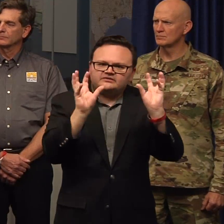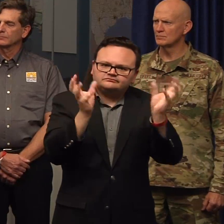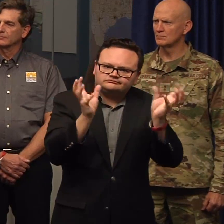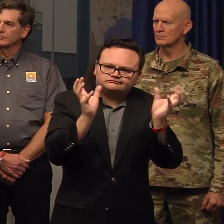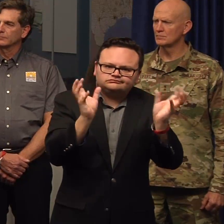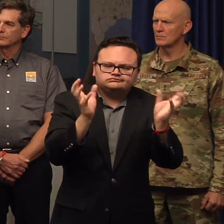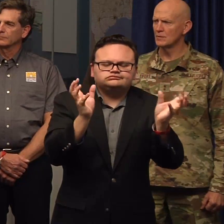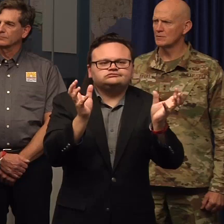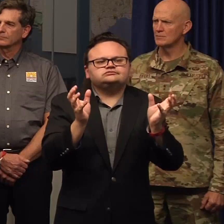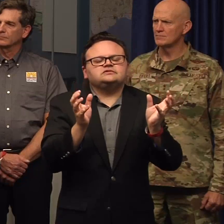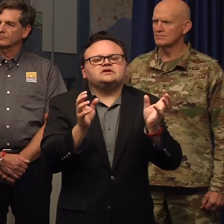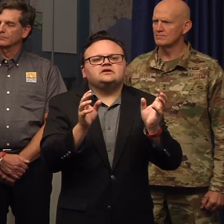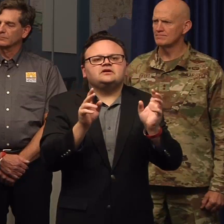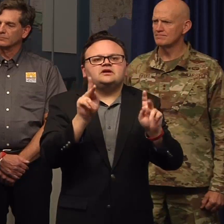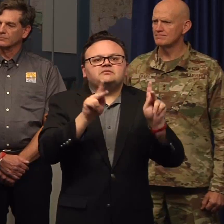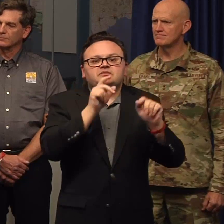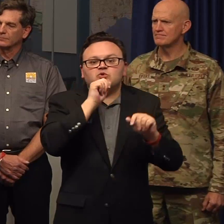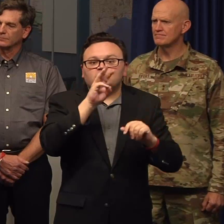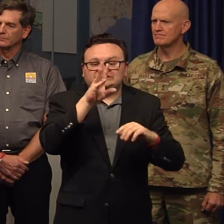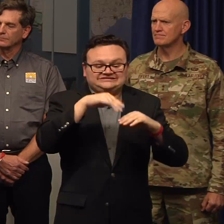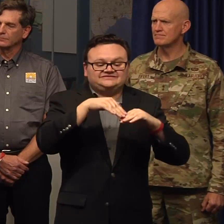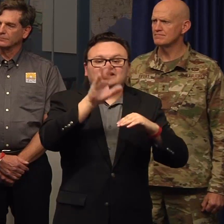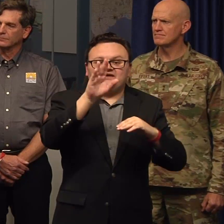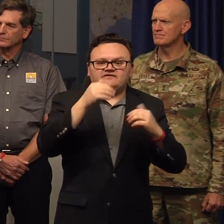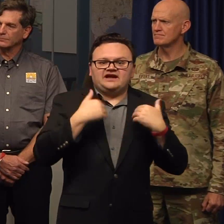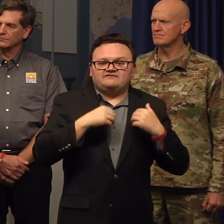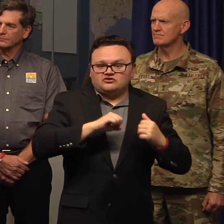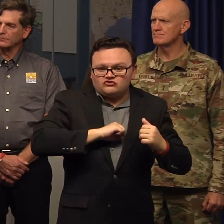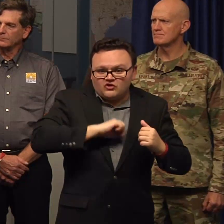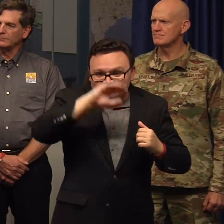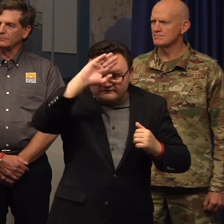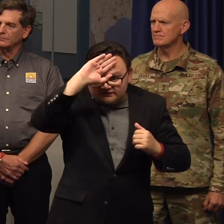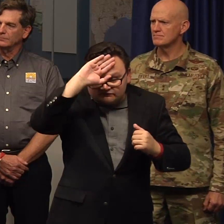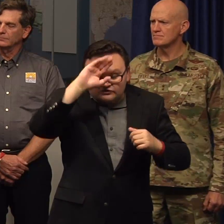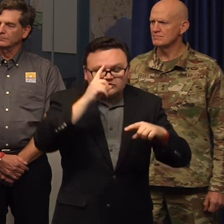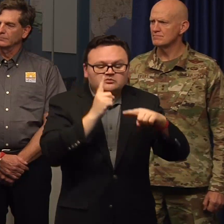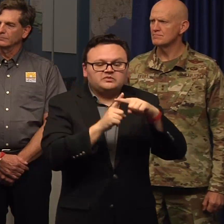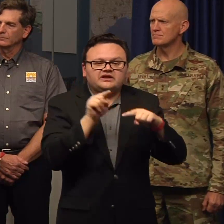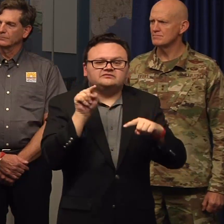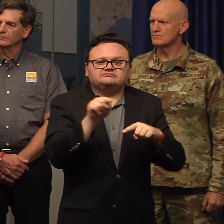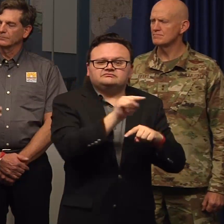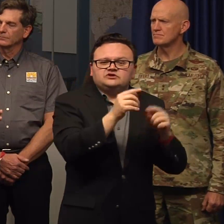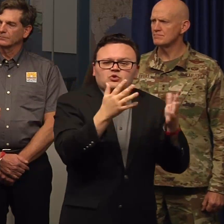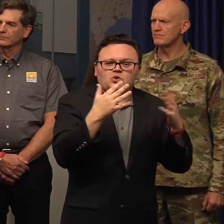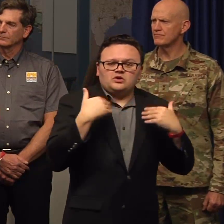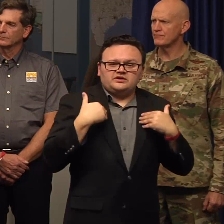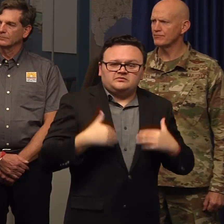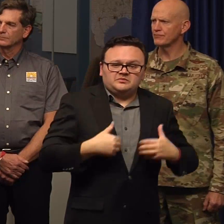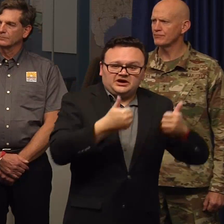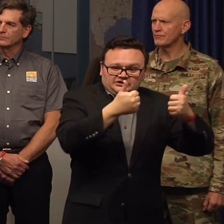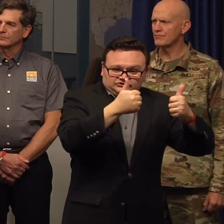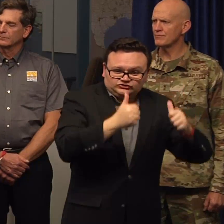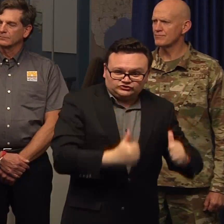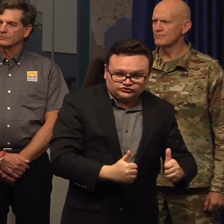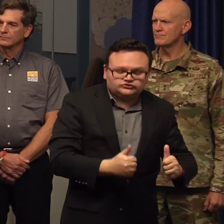UNREASONABLE SO I WANT TO , I WANT PEOPLE TO BE MEASURED. WE'RE LOOKING AT FIRST RESPONDERS, HEALTHCARE WORKERS, SENIORS WITH ELFSYMPTOMS AND PEOPLE WITH UNDERLYING